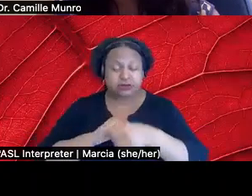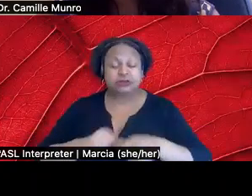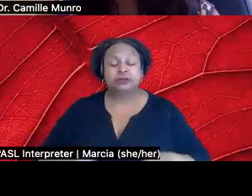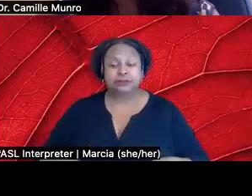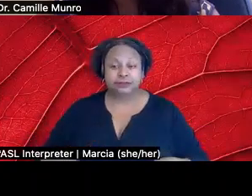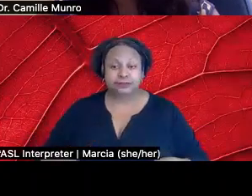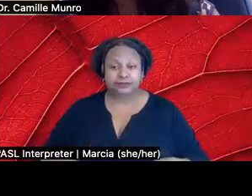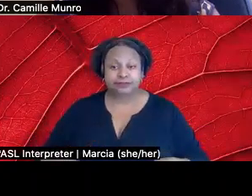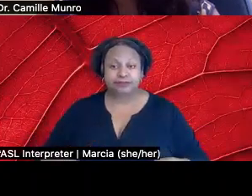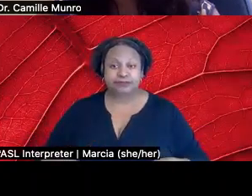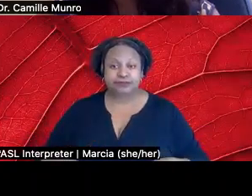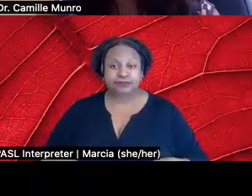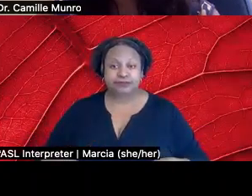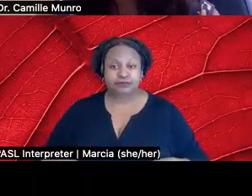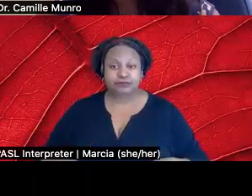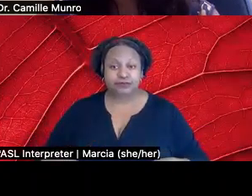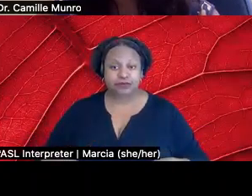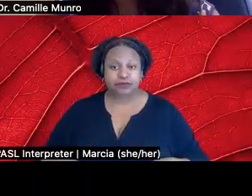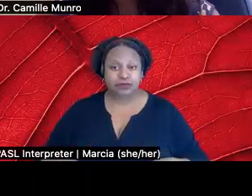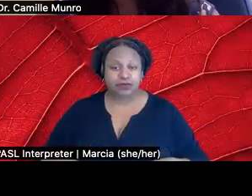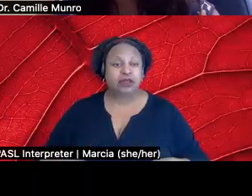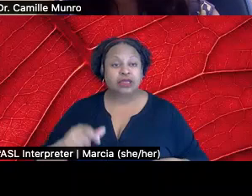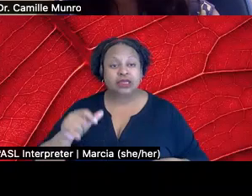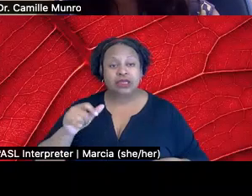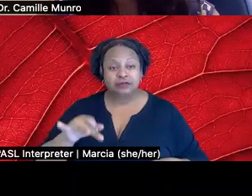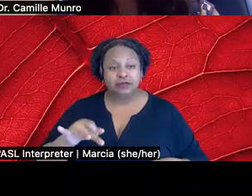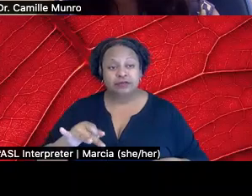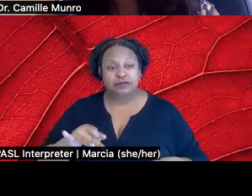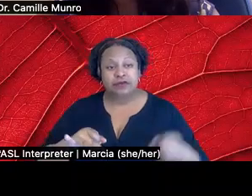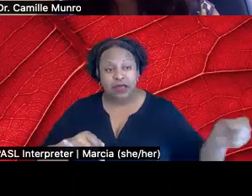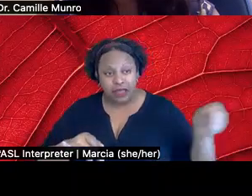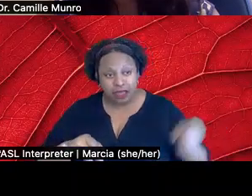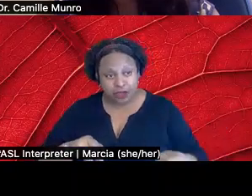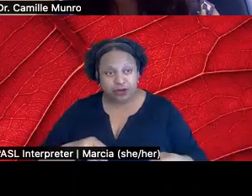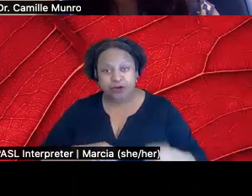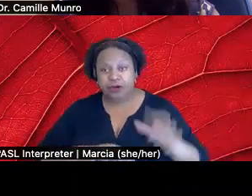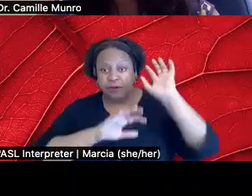if you hire a basketball coach, would you want somebody who had played basketball?